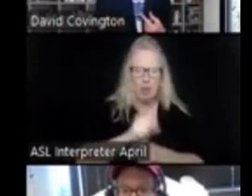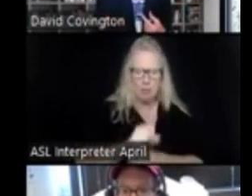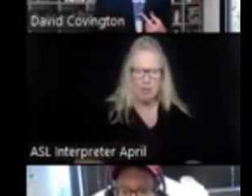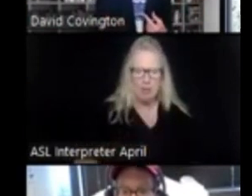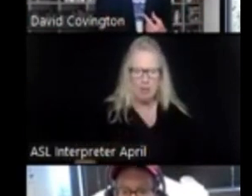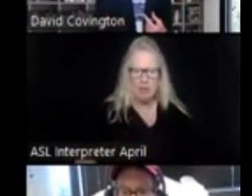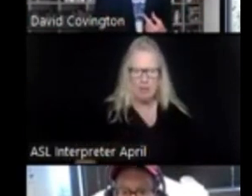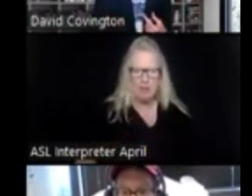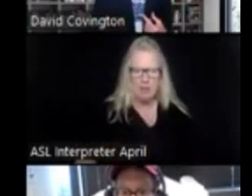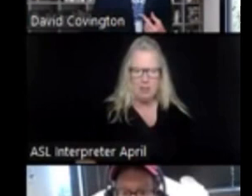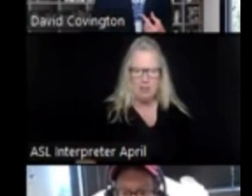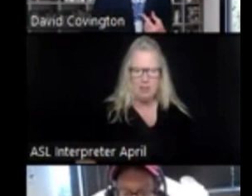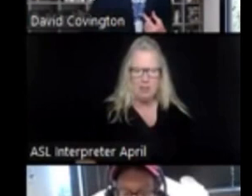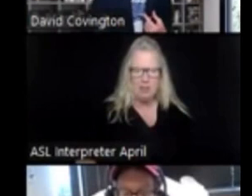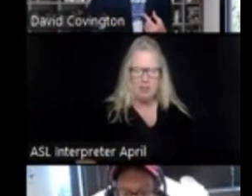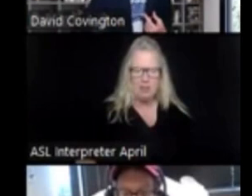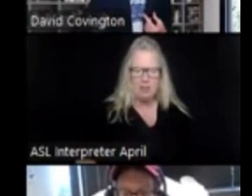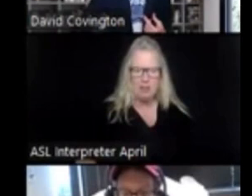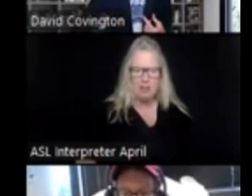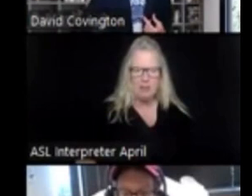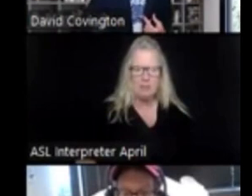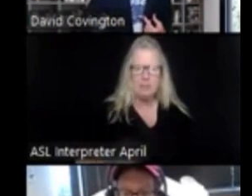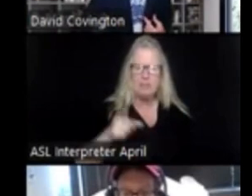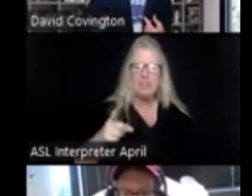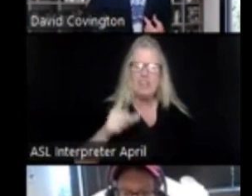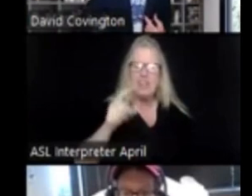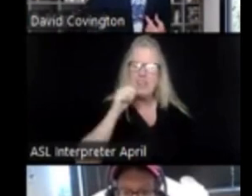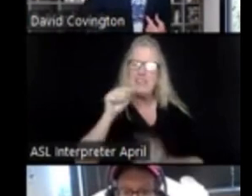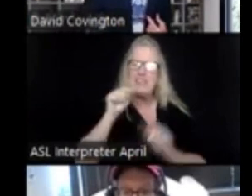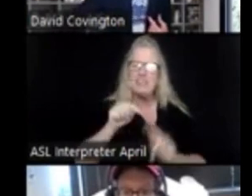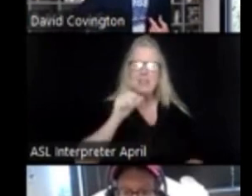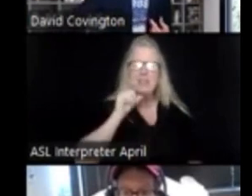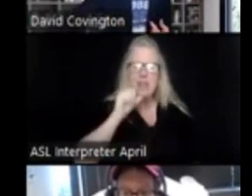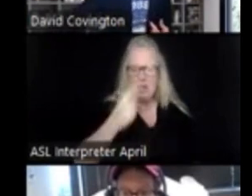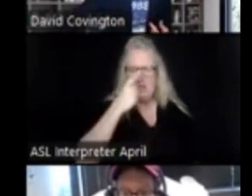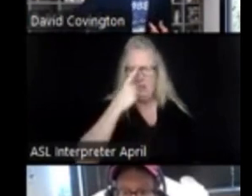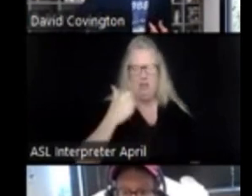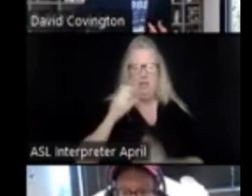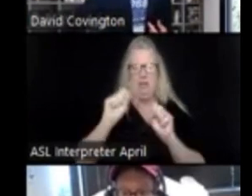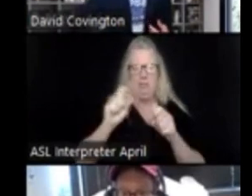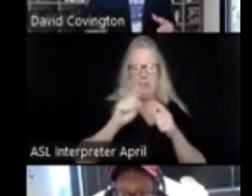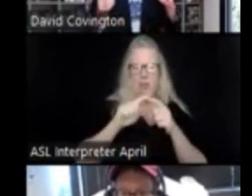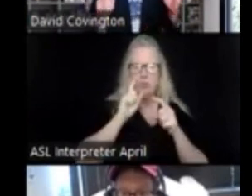THAT THE CURB IS NOT CUT FOR ME TO BE ABLE TO GET INTO THE BUILDING.